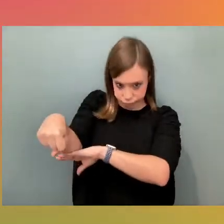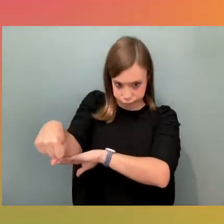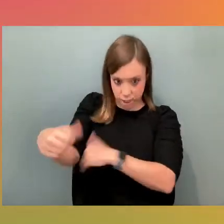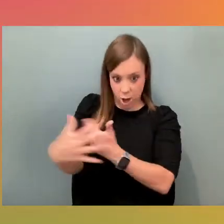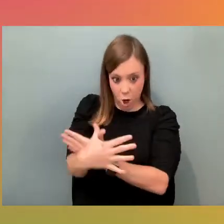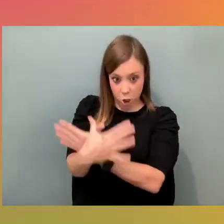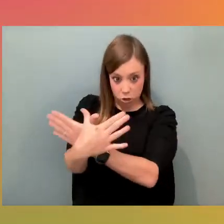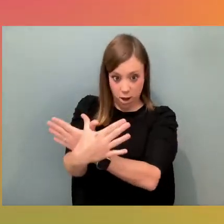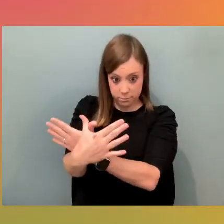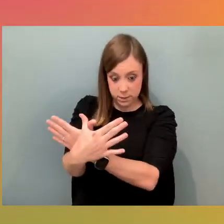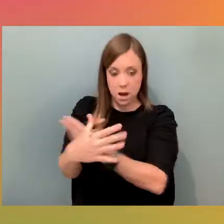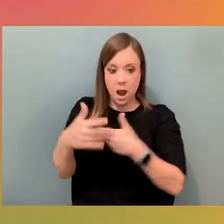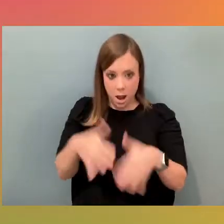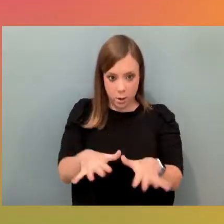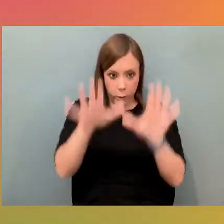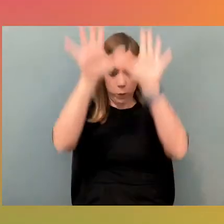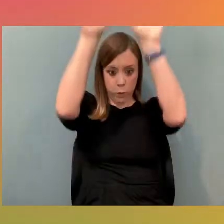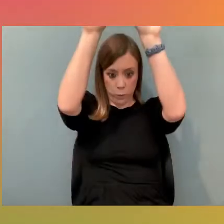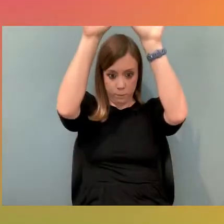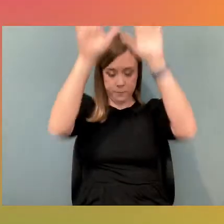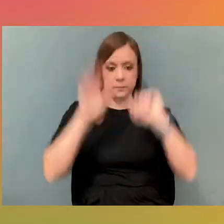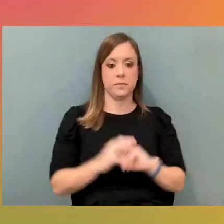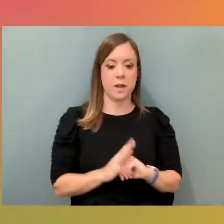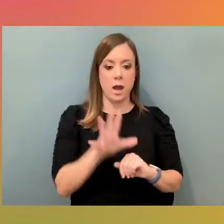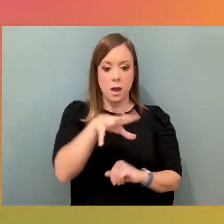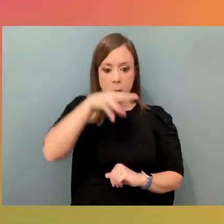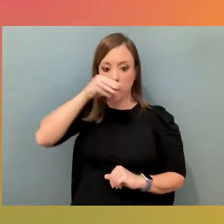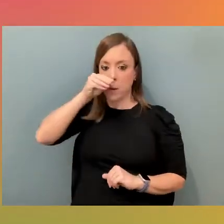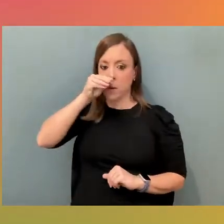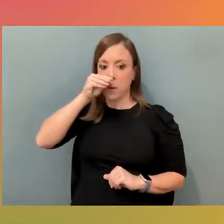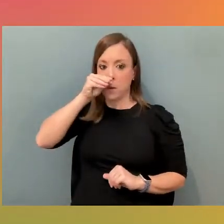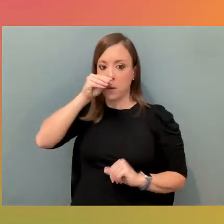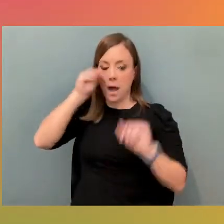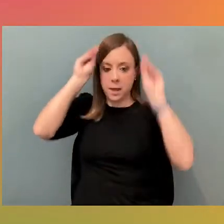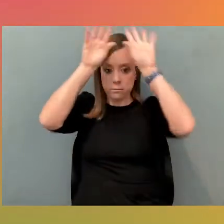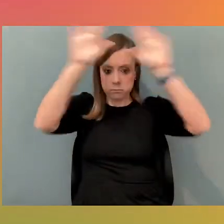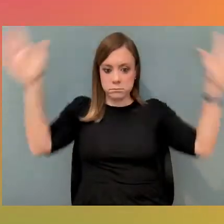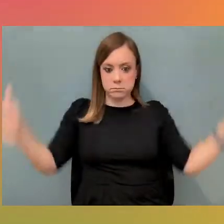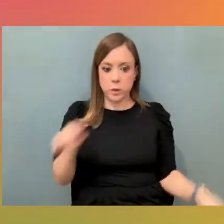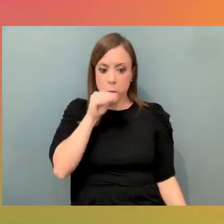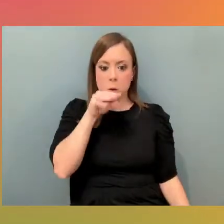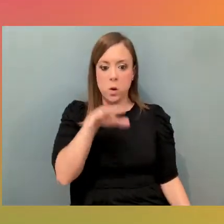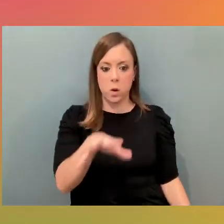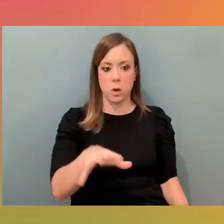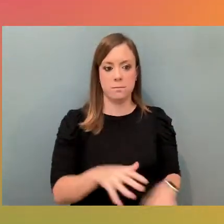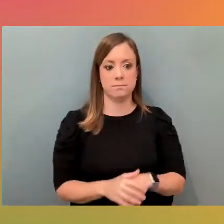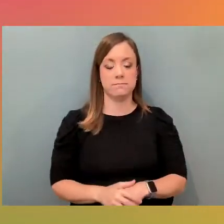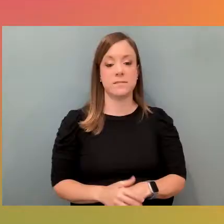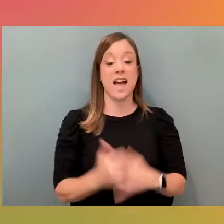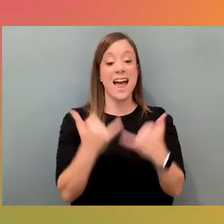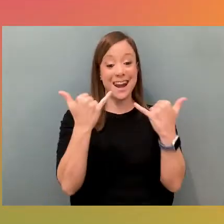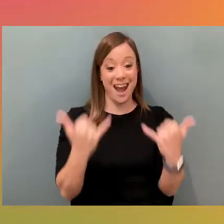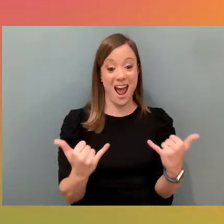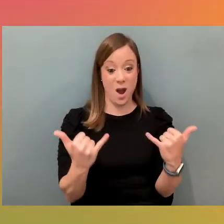EXHALE FOLD INTO YOUR LEGS. HOOK YOUR THUMBS INHALE RISE ALL THE WAY UP. EXHALE, ARMS BY YOUR SIDE.